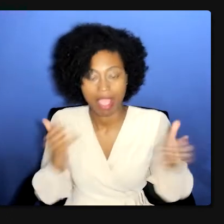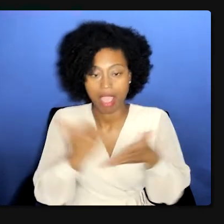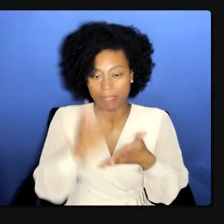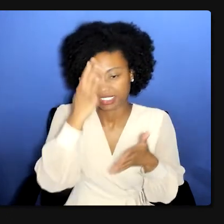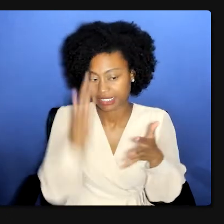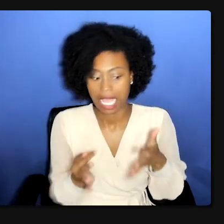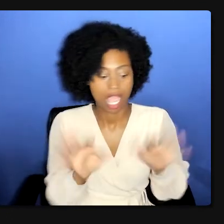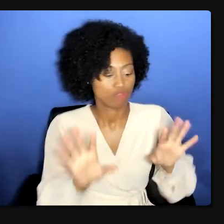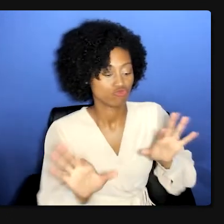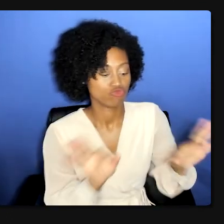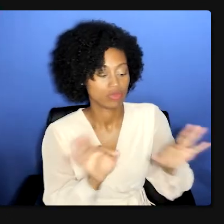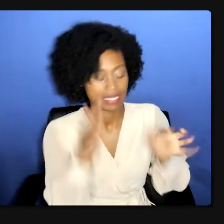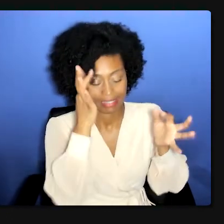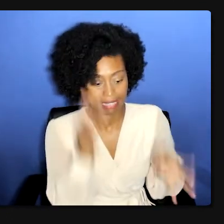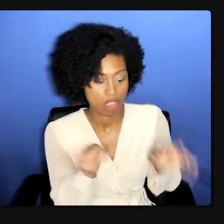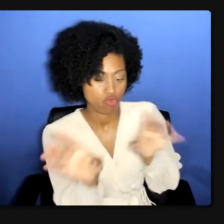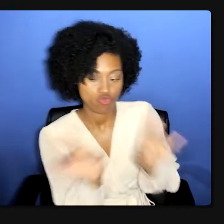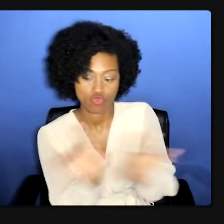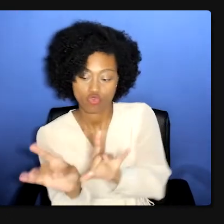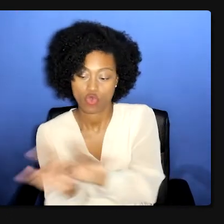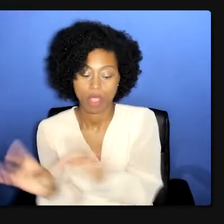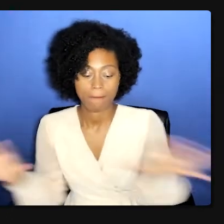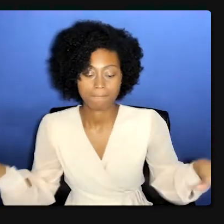How we schedule the start and end times for experiments themselves,